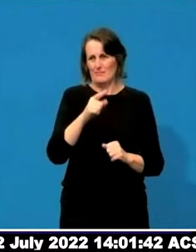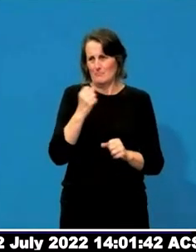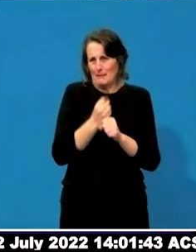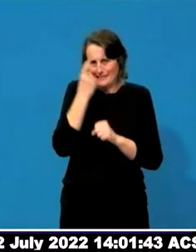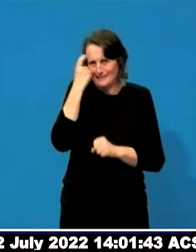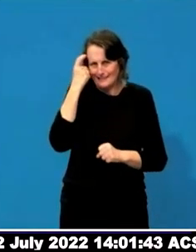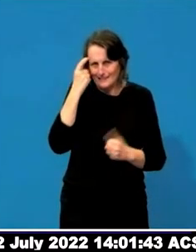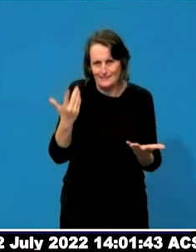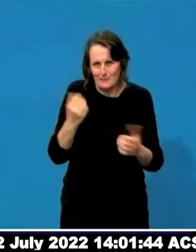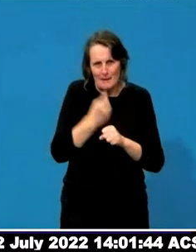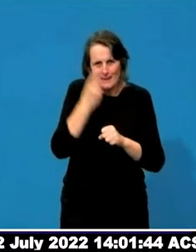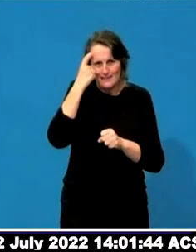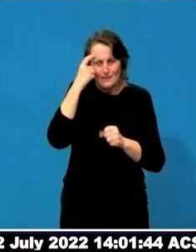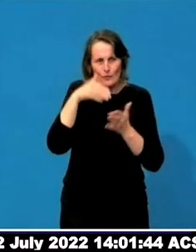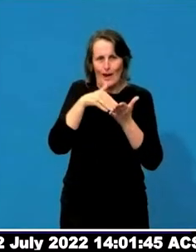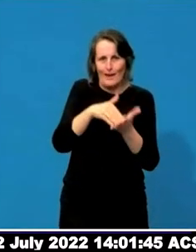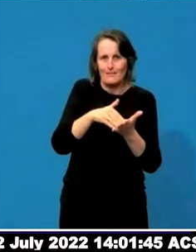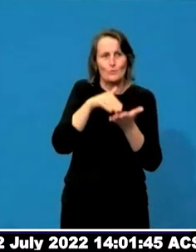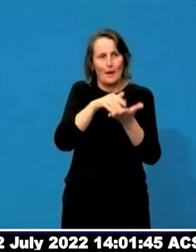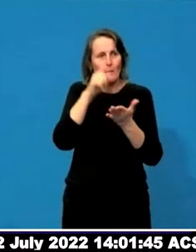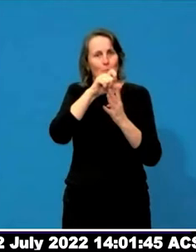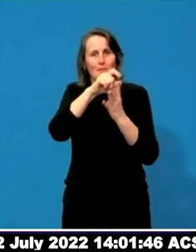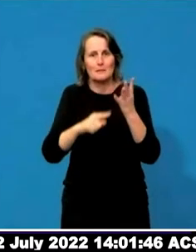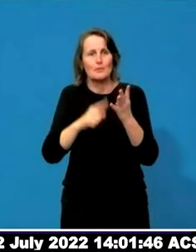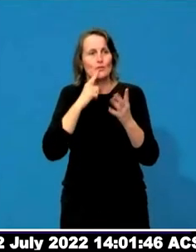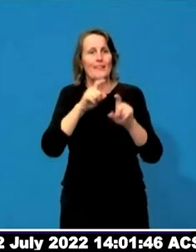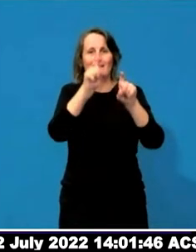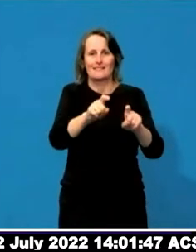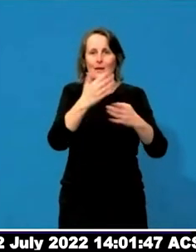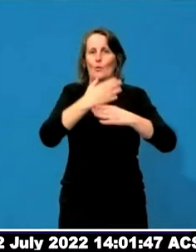to supporting people with disabilities stay living on country.